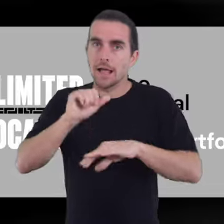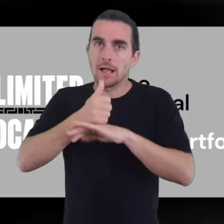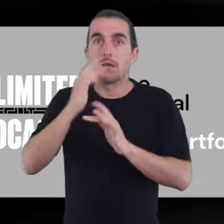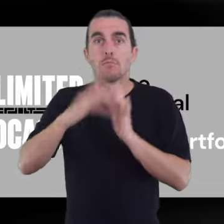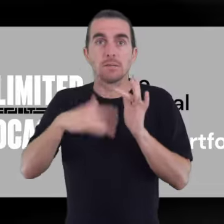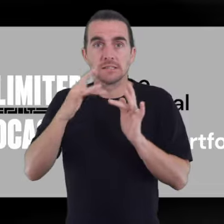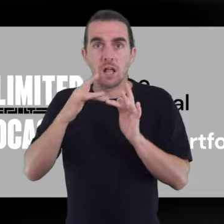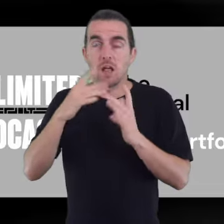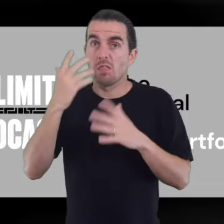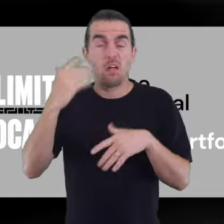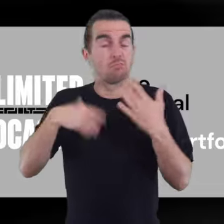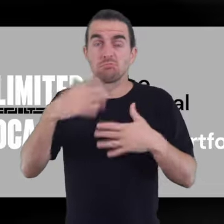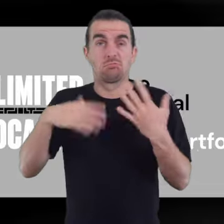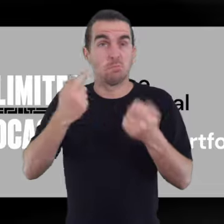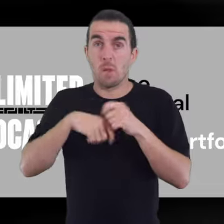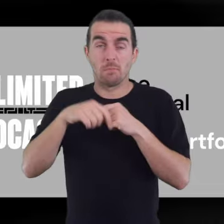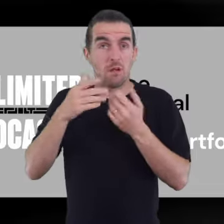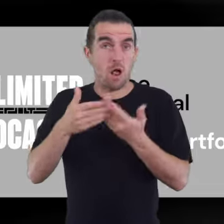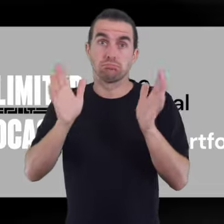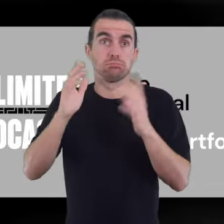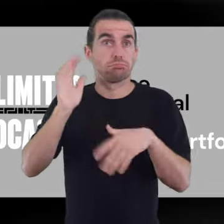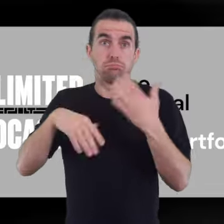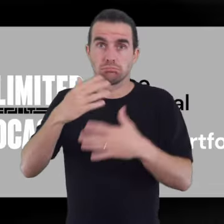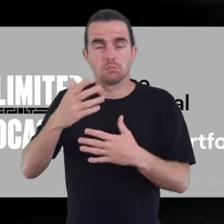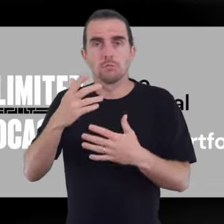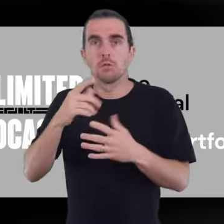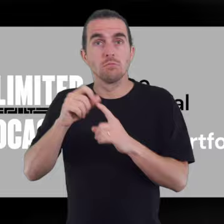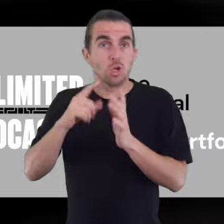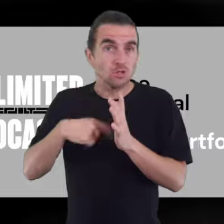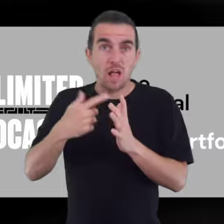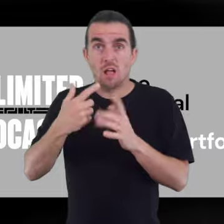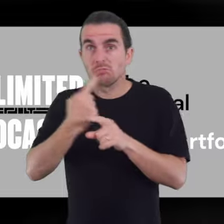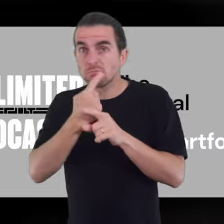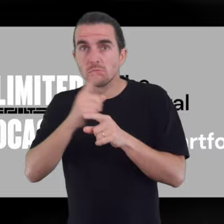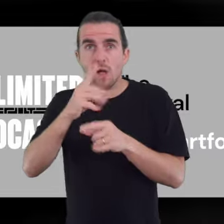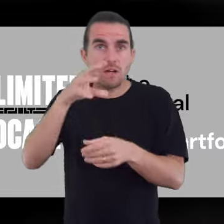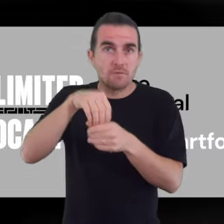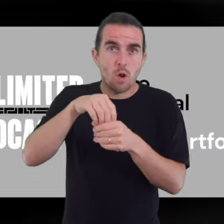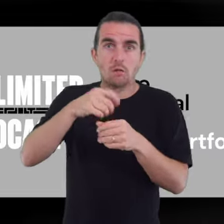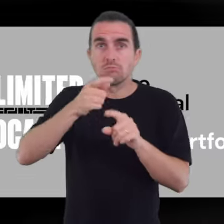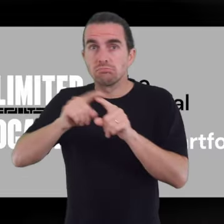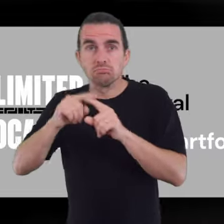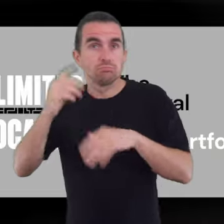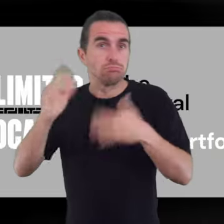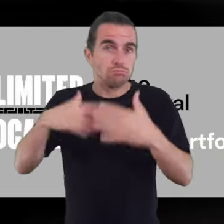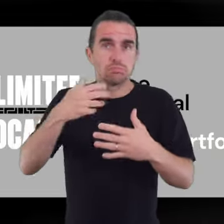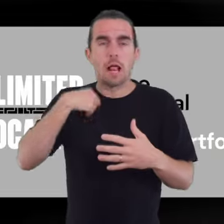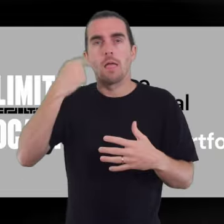and from the outset, to be really explicit about like what's the project look like, what's it involve, all of that sort of stuff, which I think was really important,